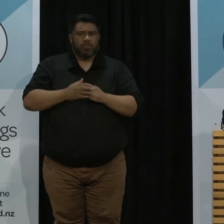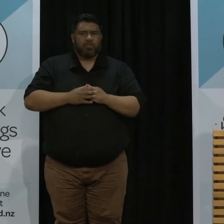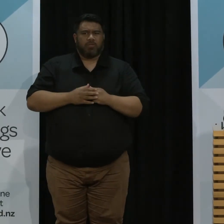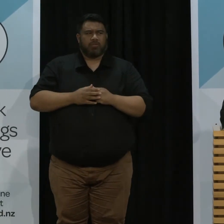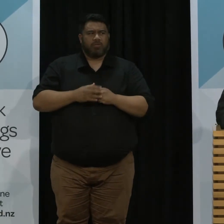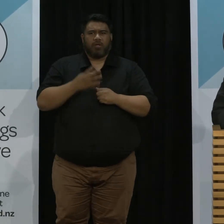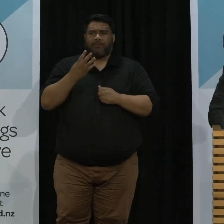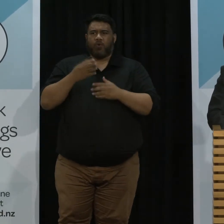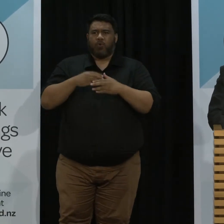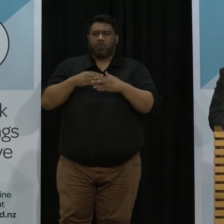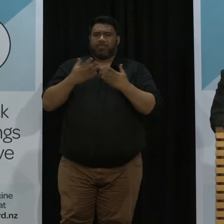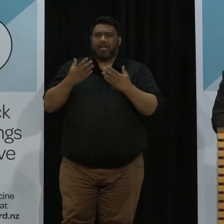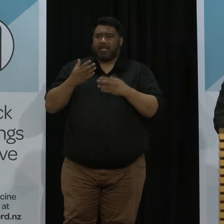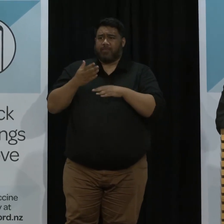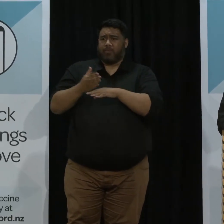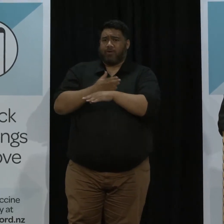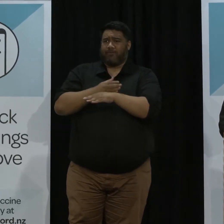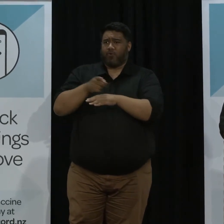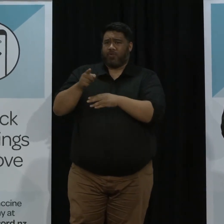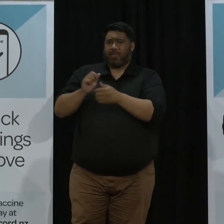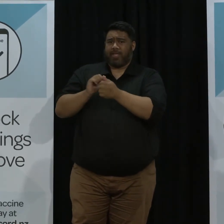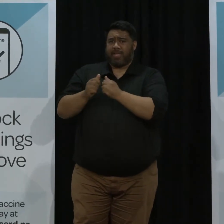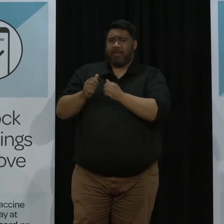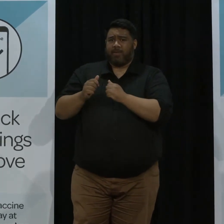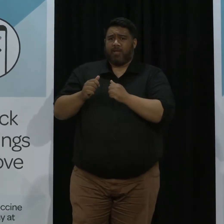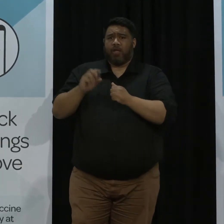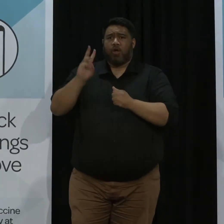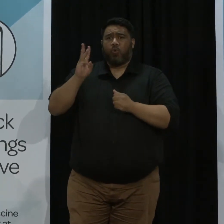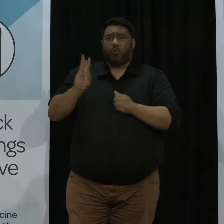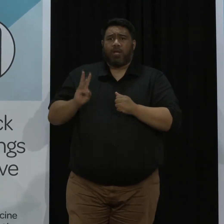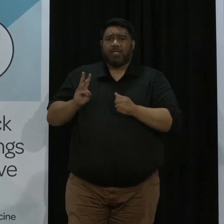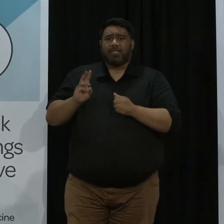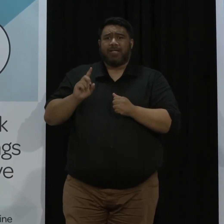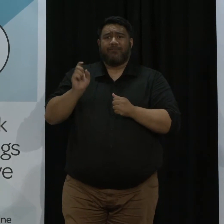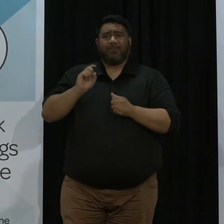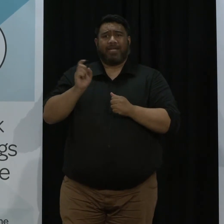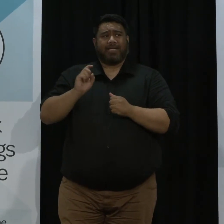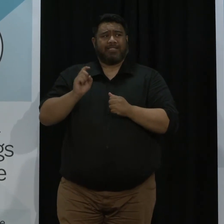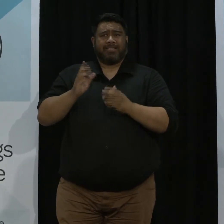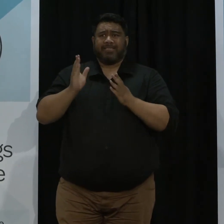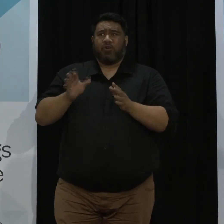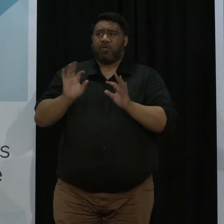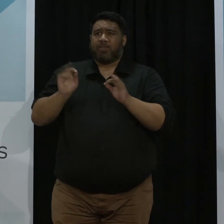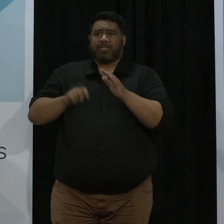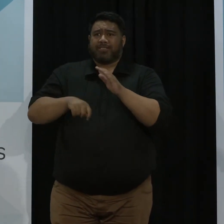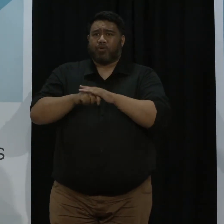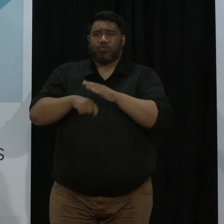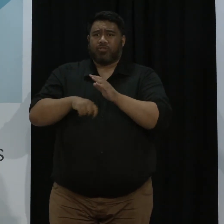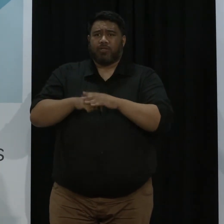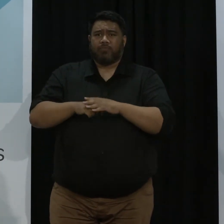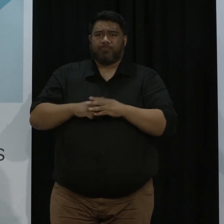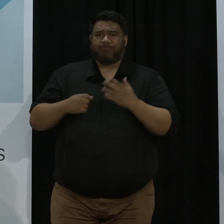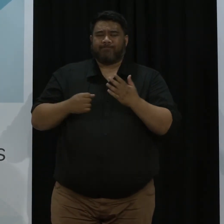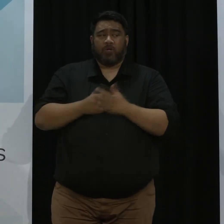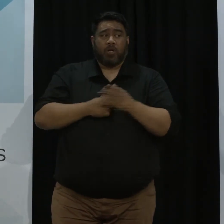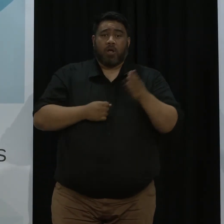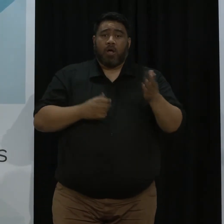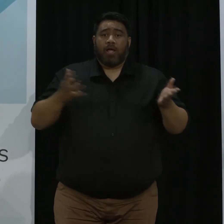Minister Robertson? How disappointing is it that four days out from their first ever game the Wellington